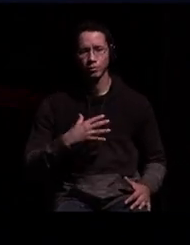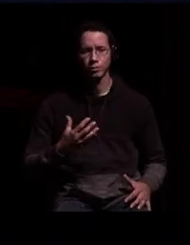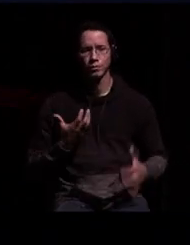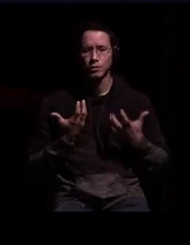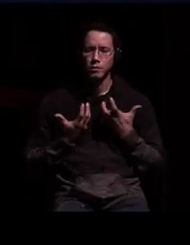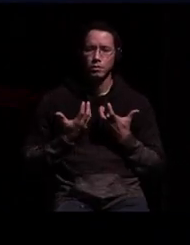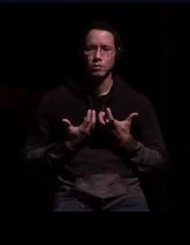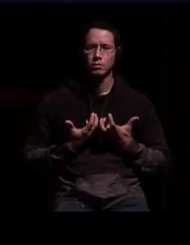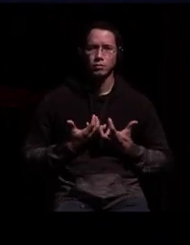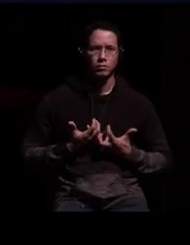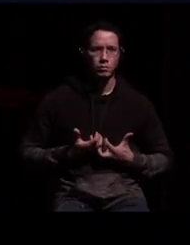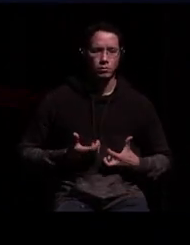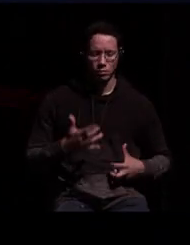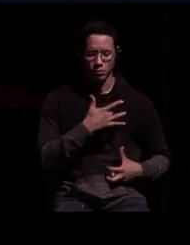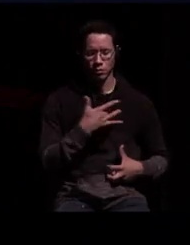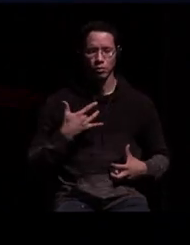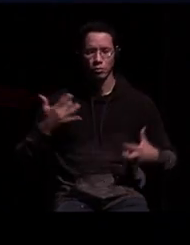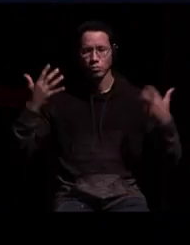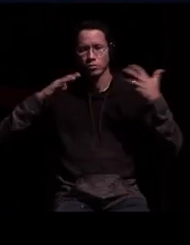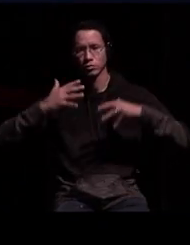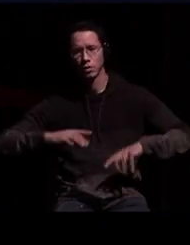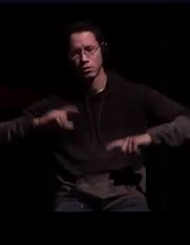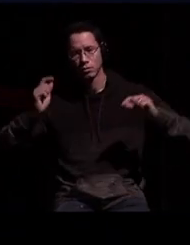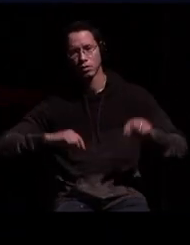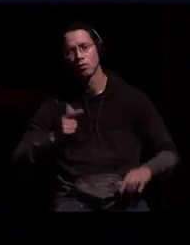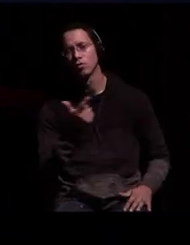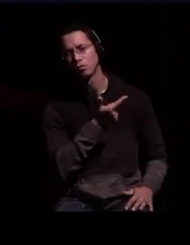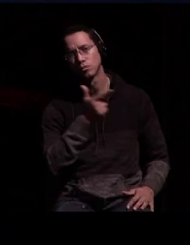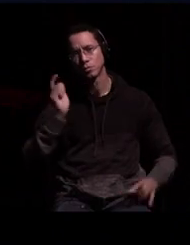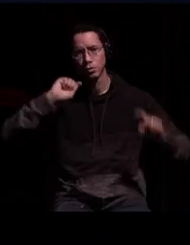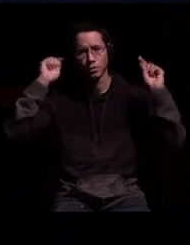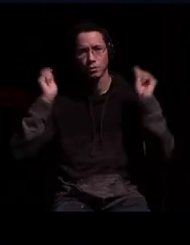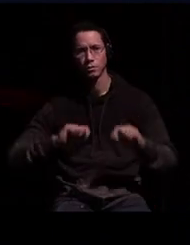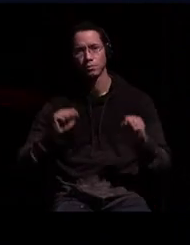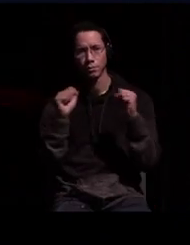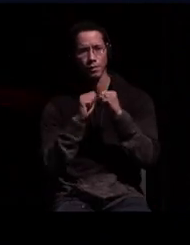or are there other ways to do things differently? When we see Sesc Bertioga, so nearby,